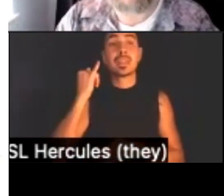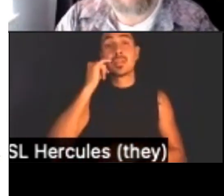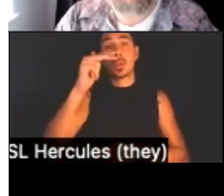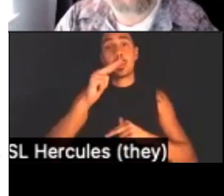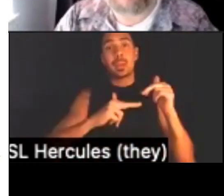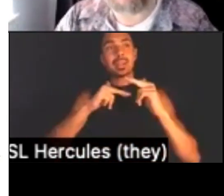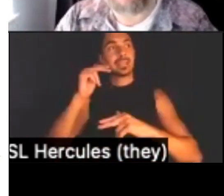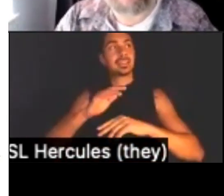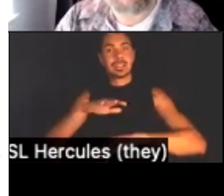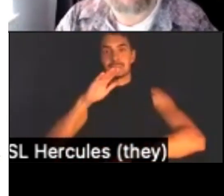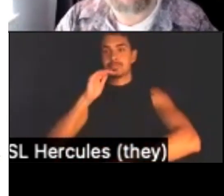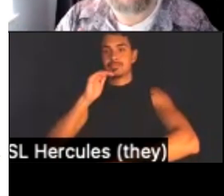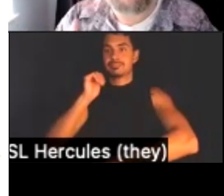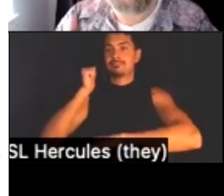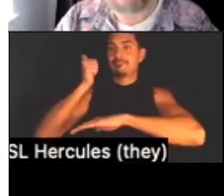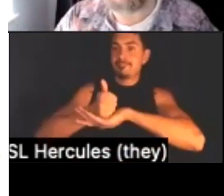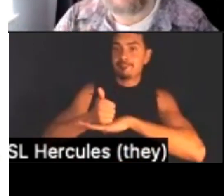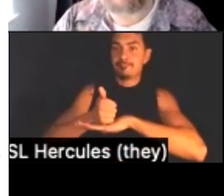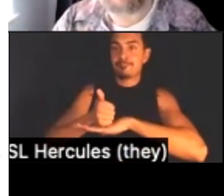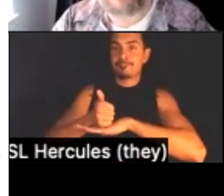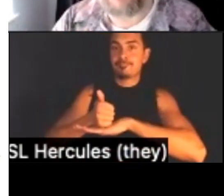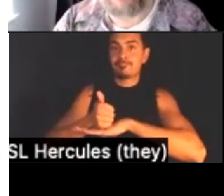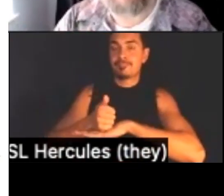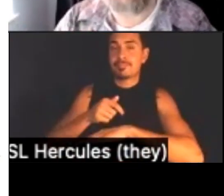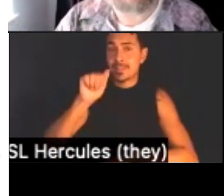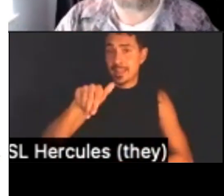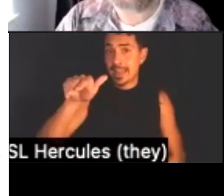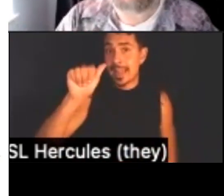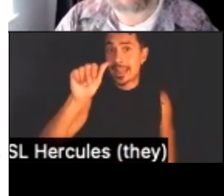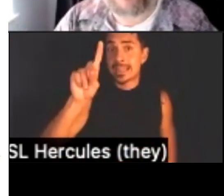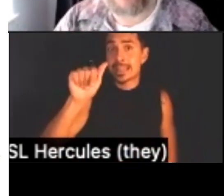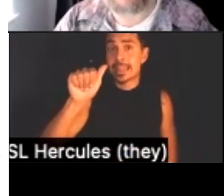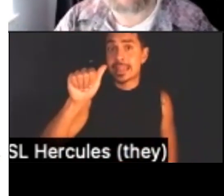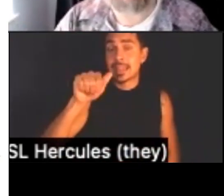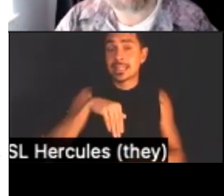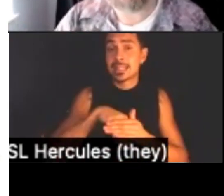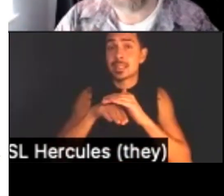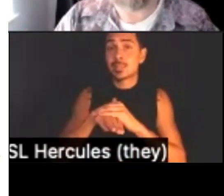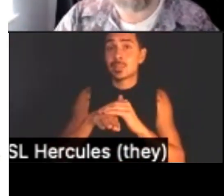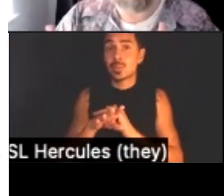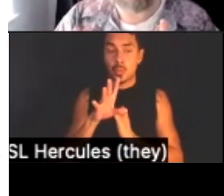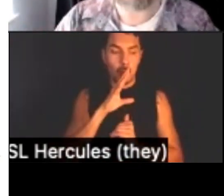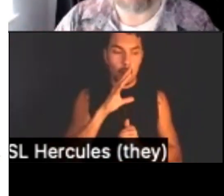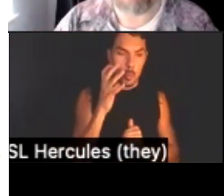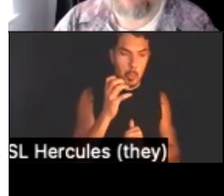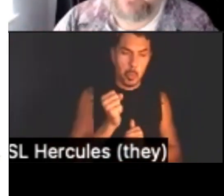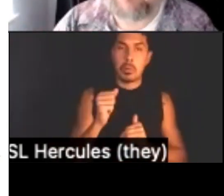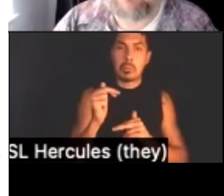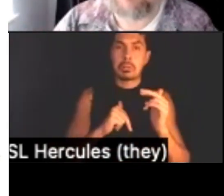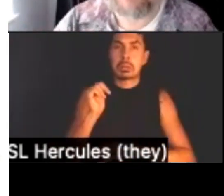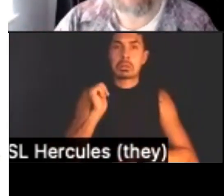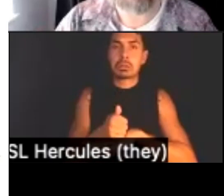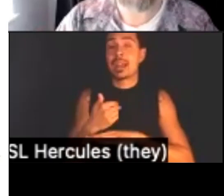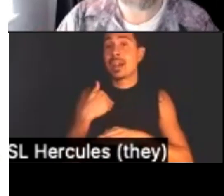is that building literally ADA accessible? Does it have stairs? Are there accessible bathrooms?